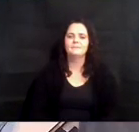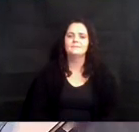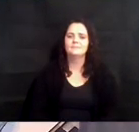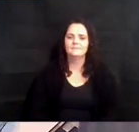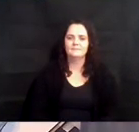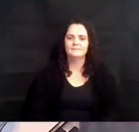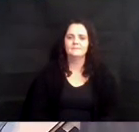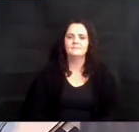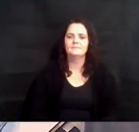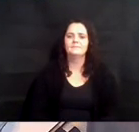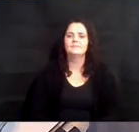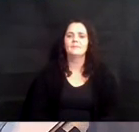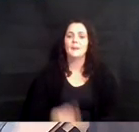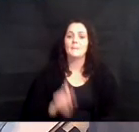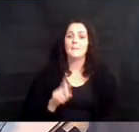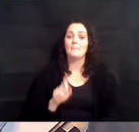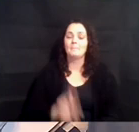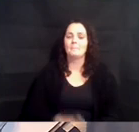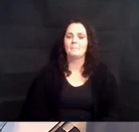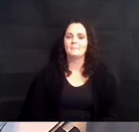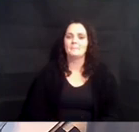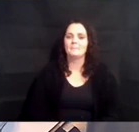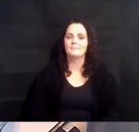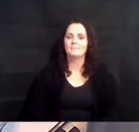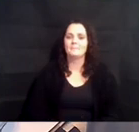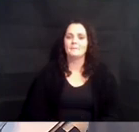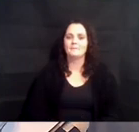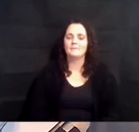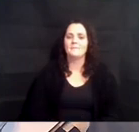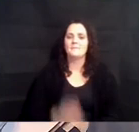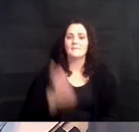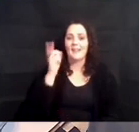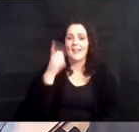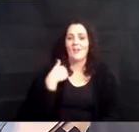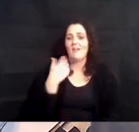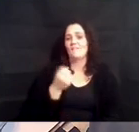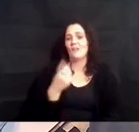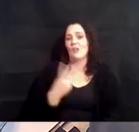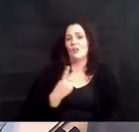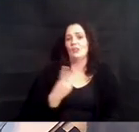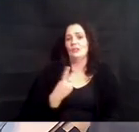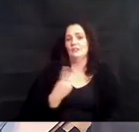Alright, and then hit your frame alright and I'm already up to 13 frames again.